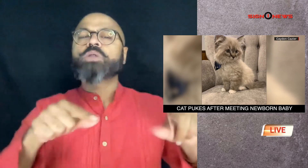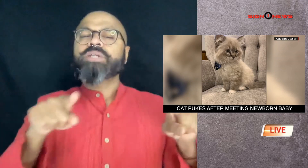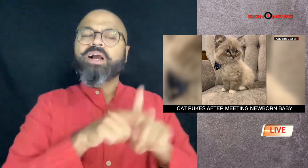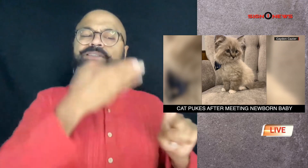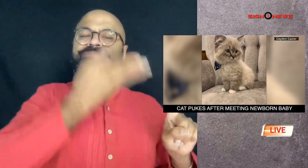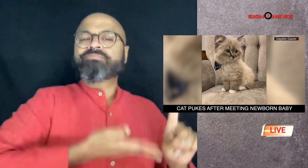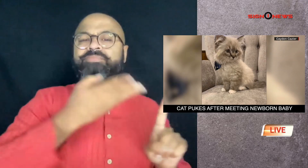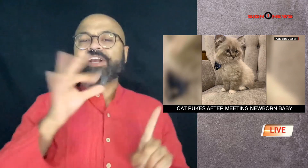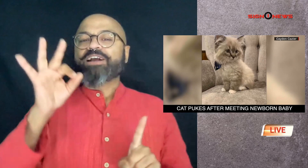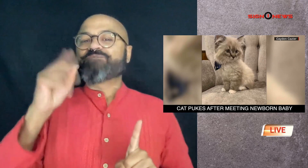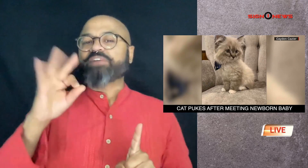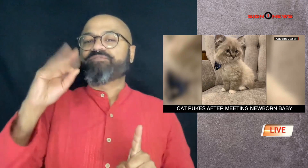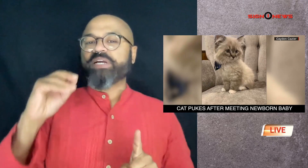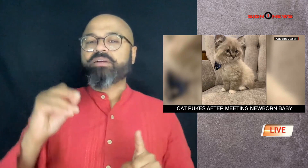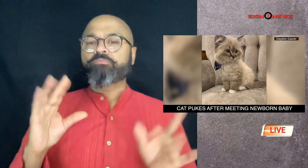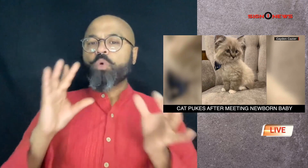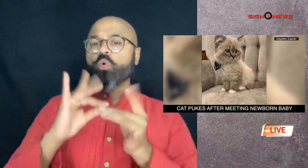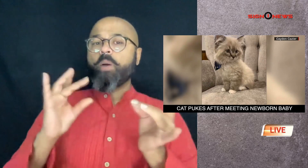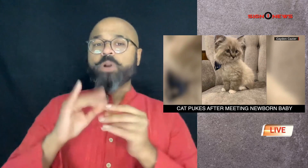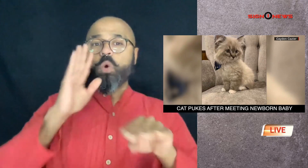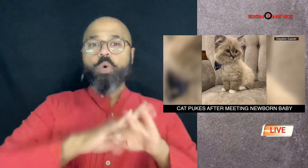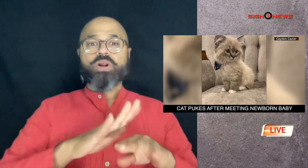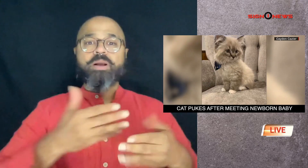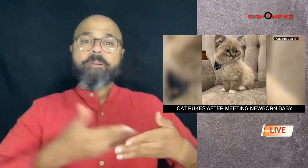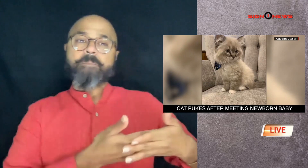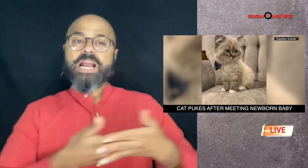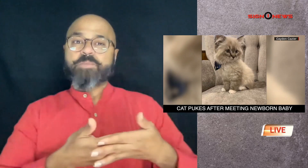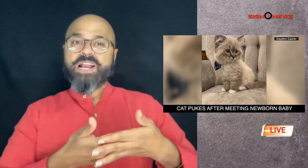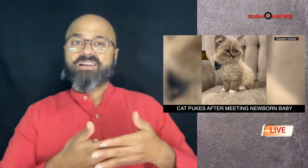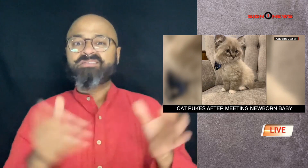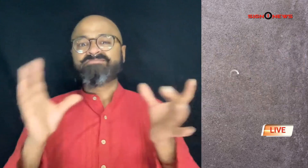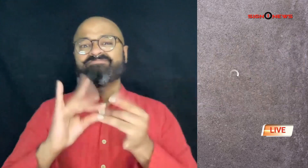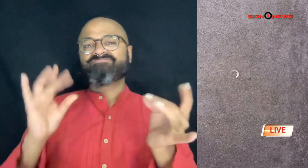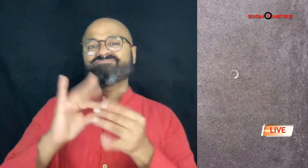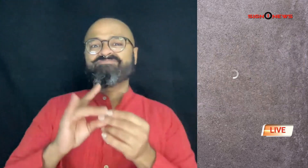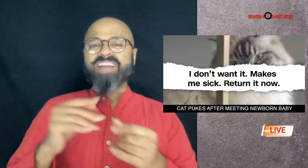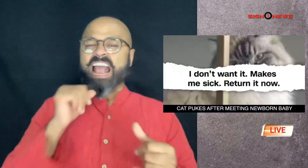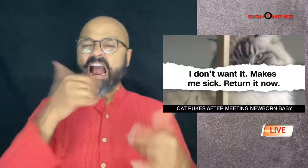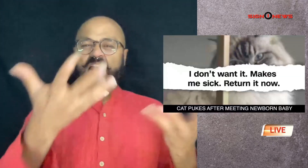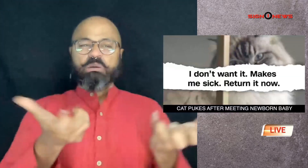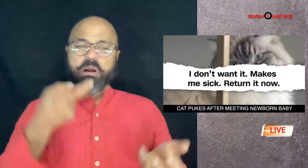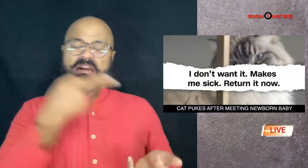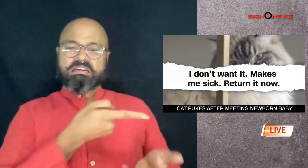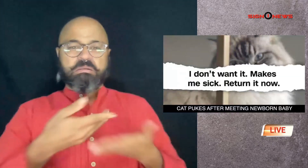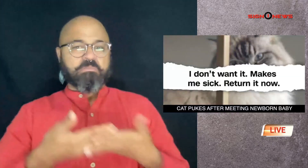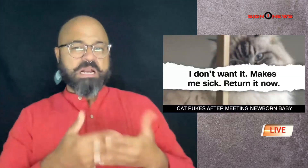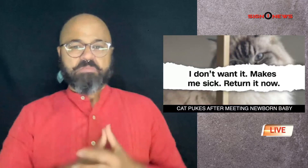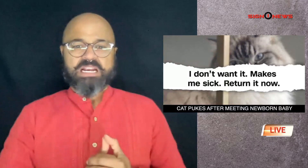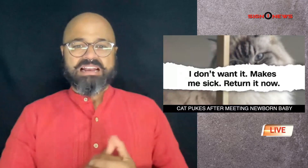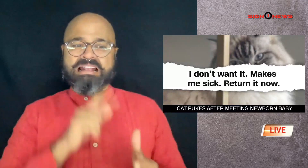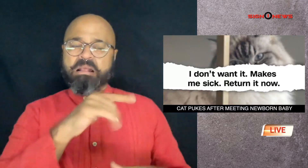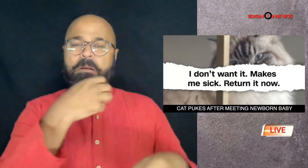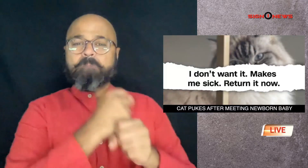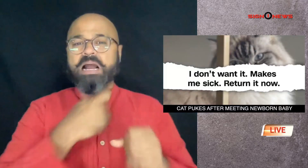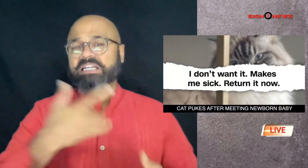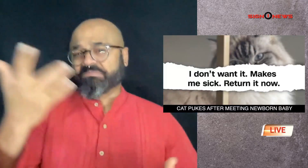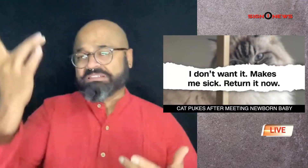one person posted as if they were FiFi commenting on the baby saying I don't want it makes me sick